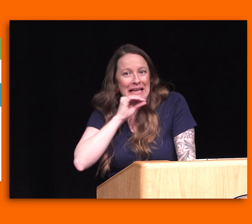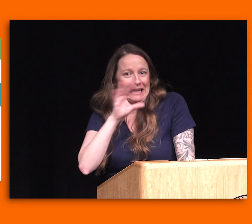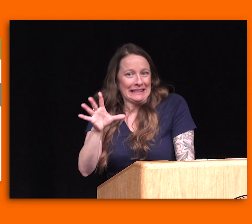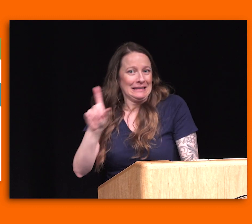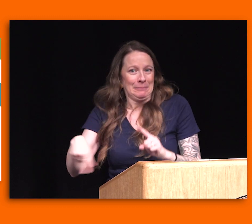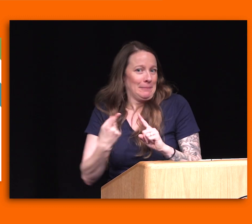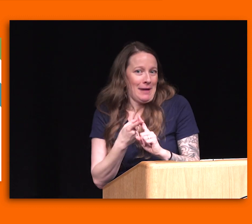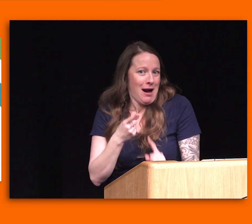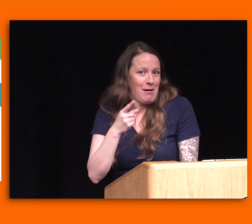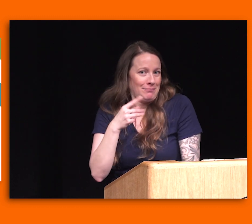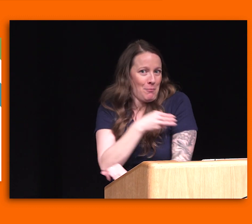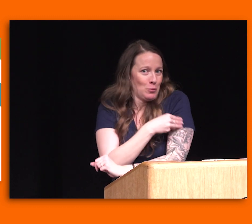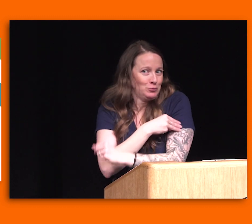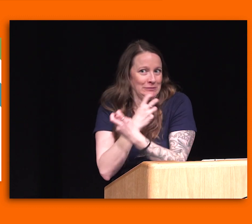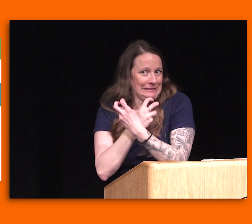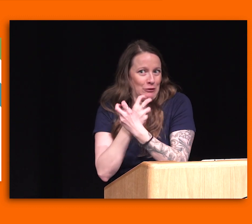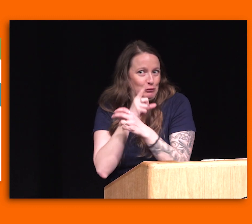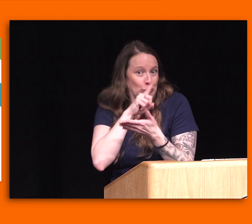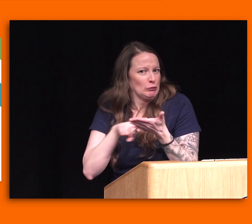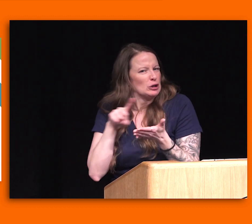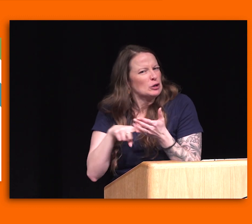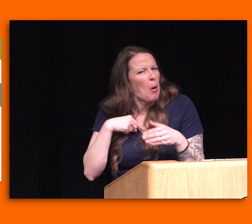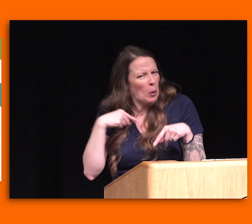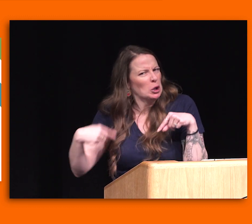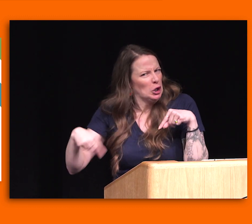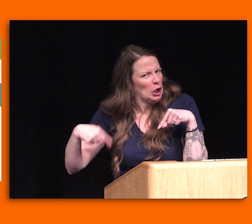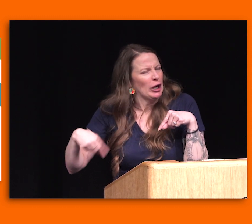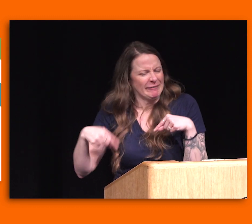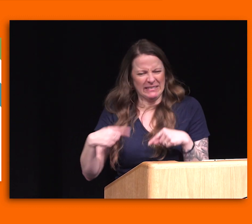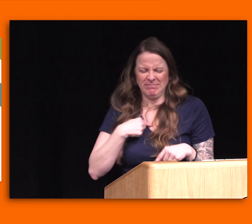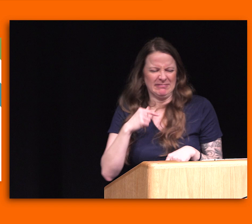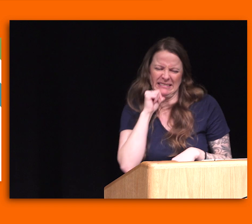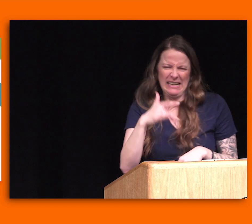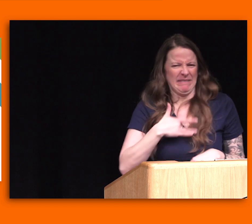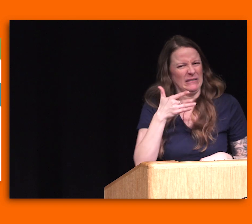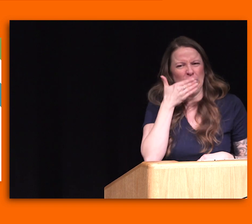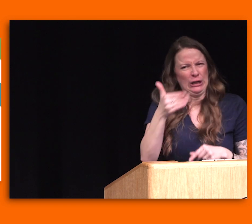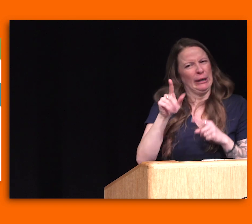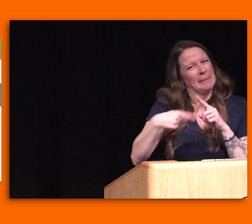and I know nothing about that-- musculoskeletal systems.